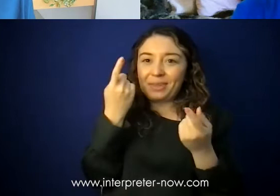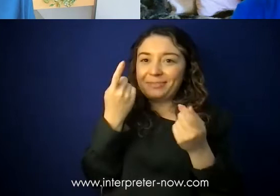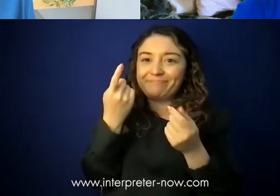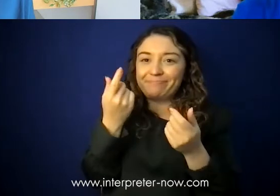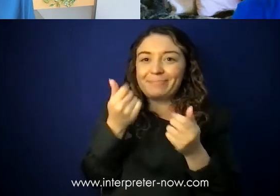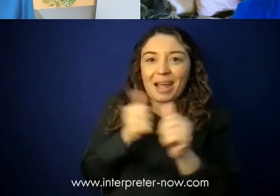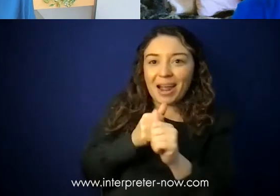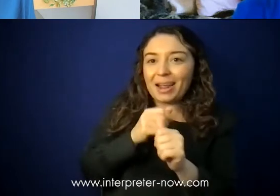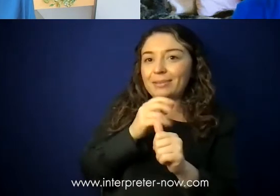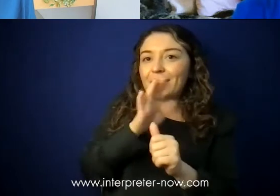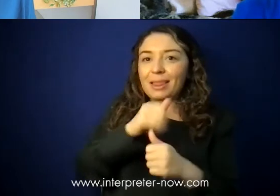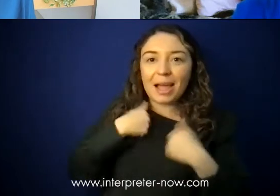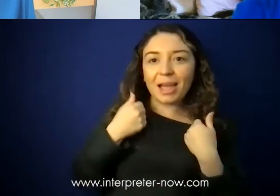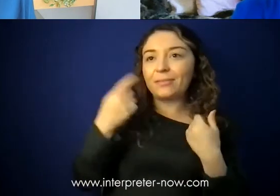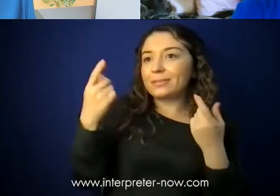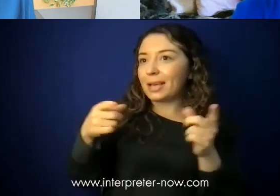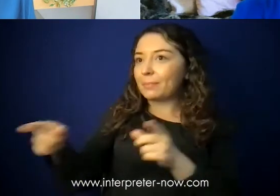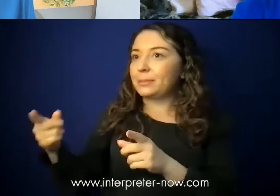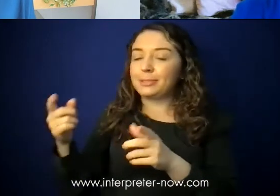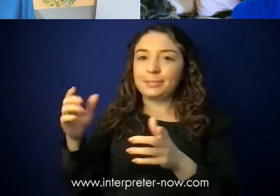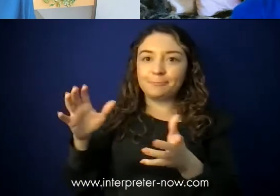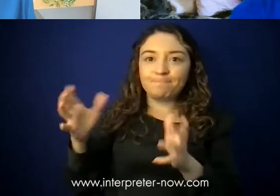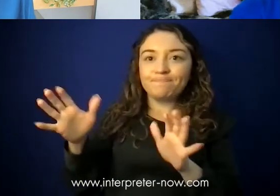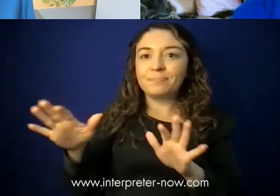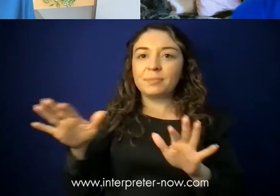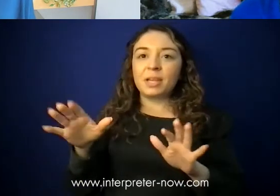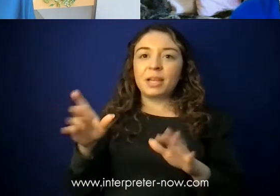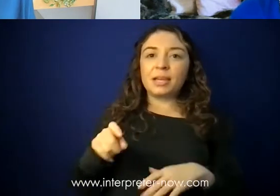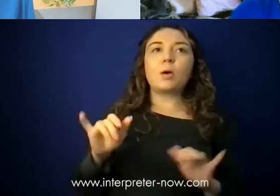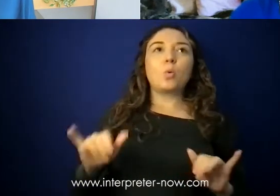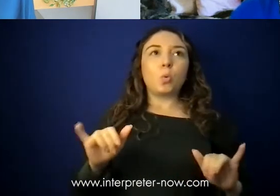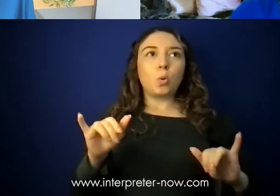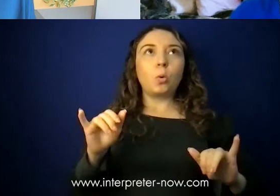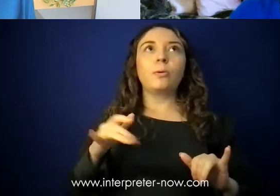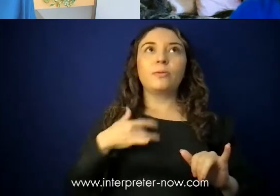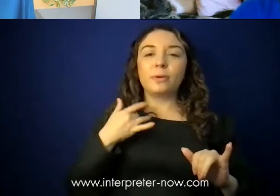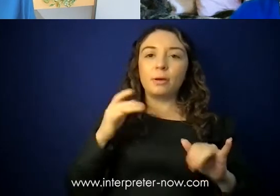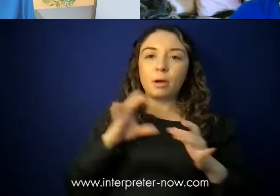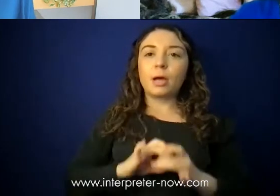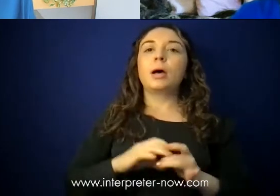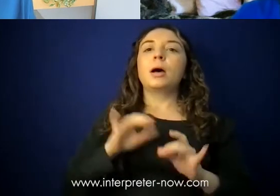They just need that sense, again, of co-regulation and safety to have a conversation with their